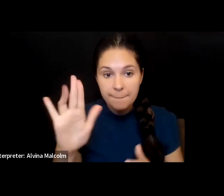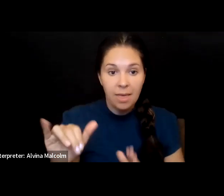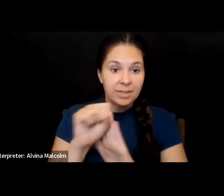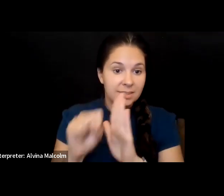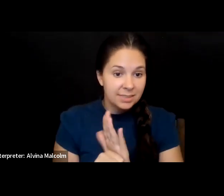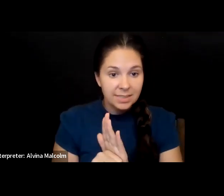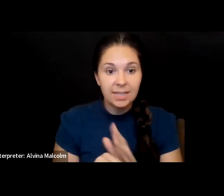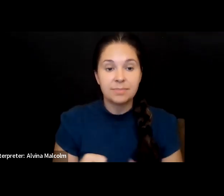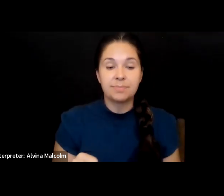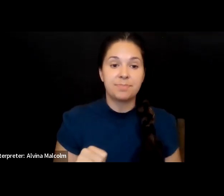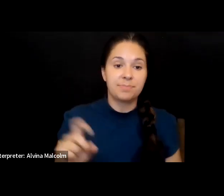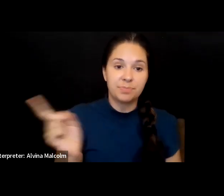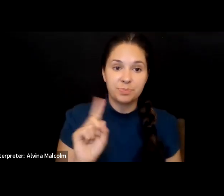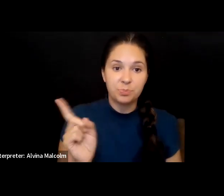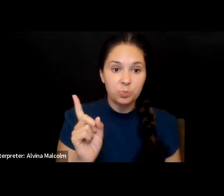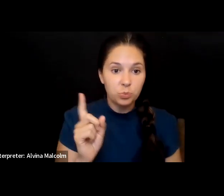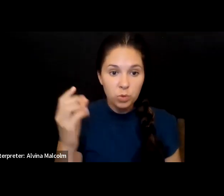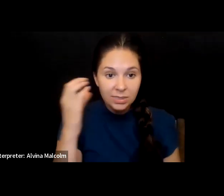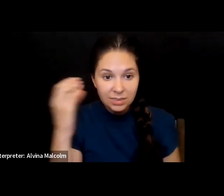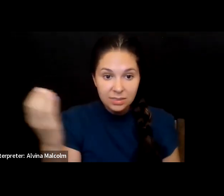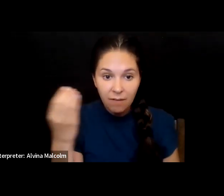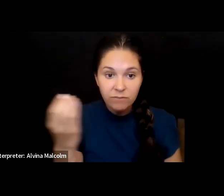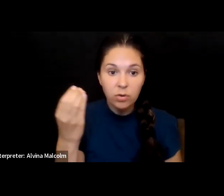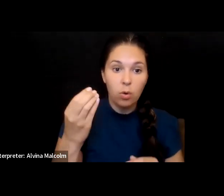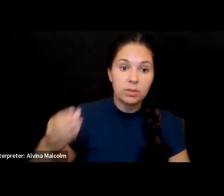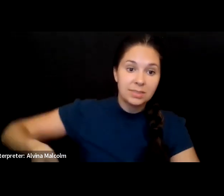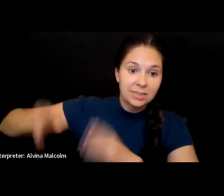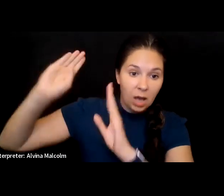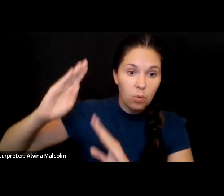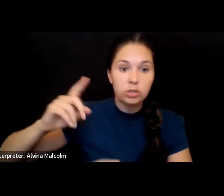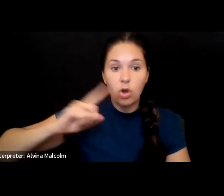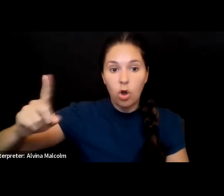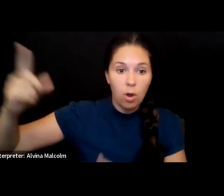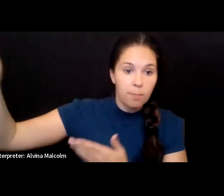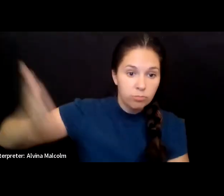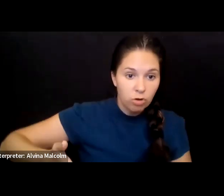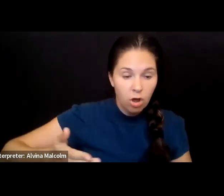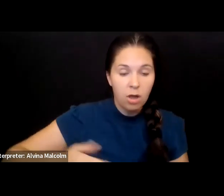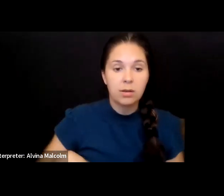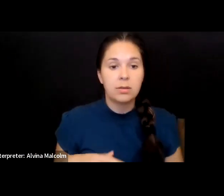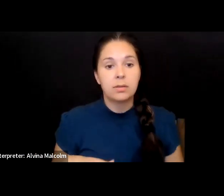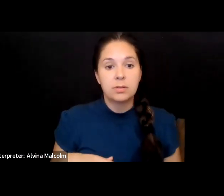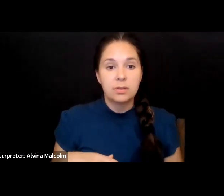all the updated information, gas stations that are open that are